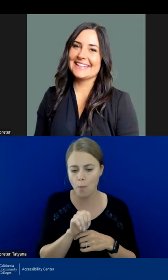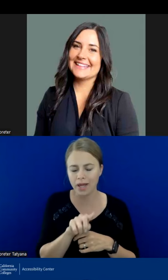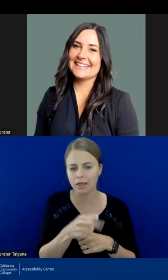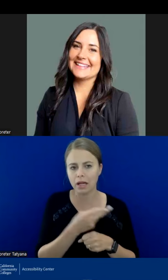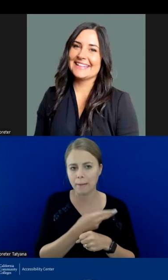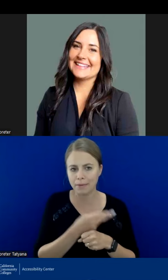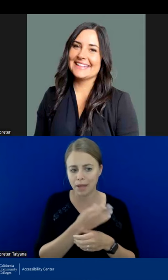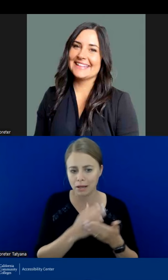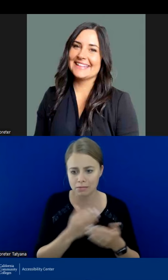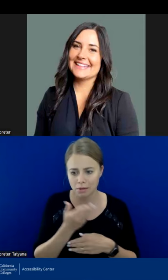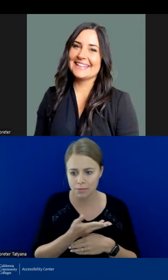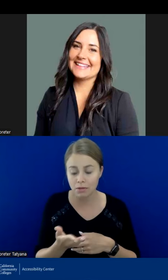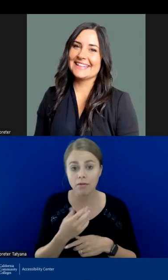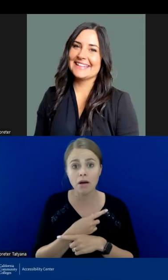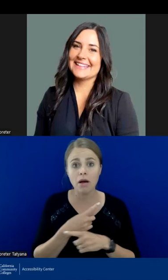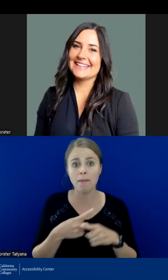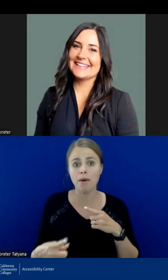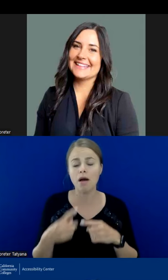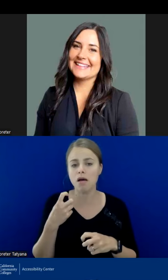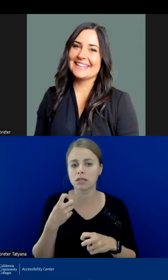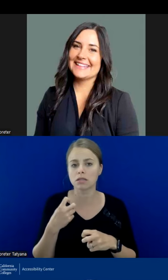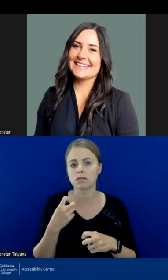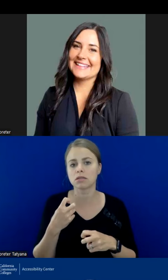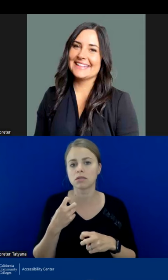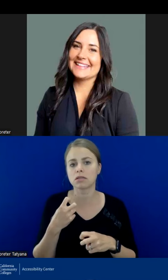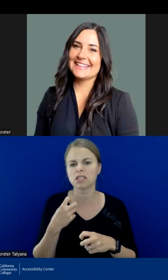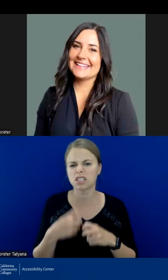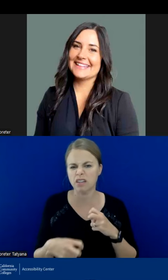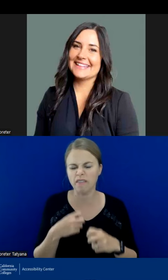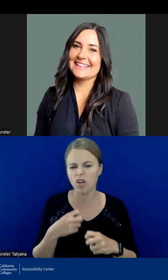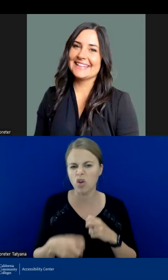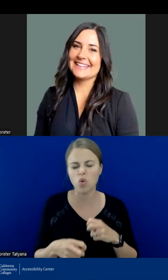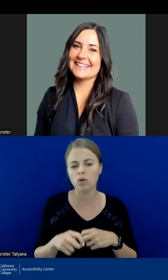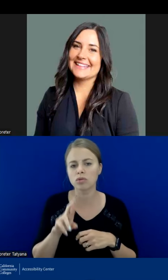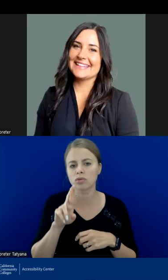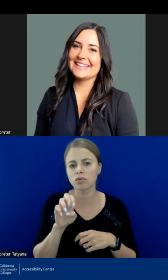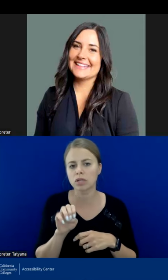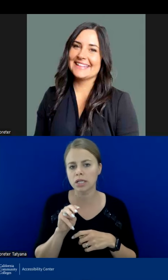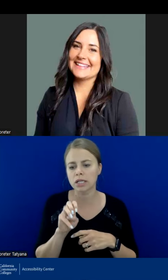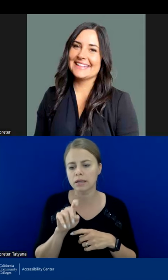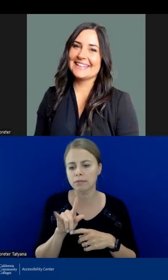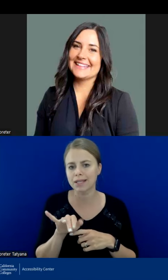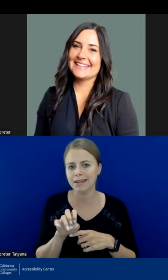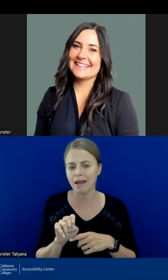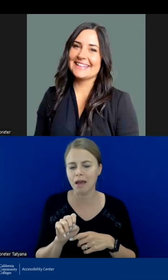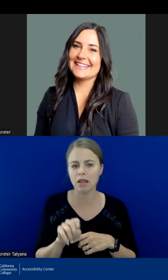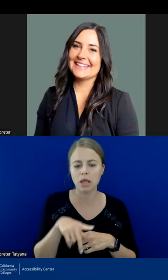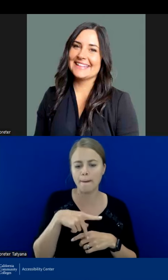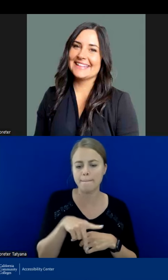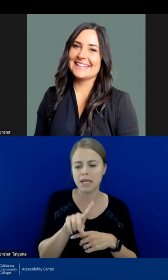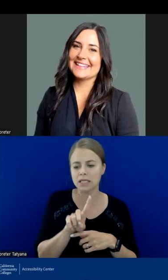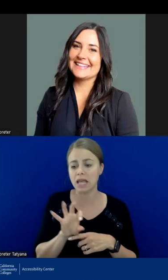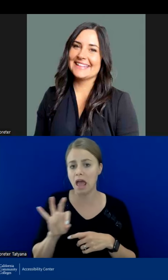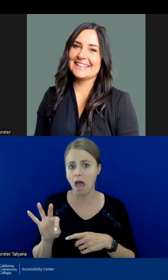However, it's very difficult to remediate PDF documents